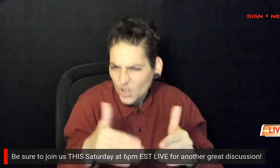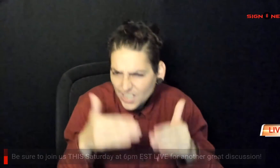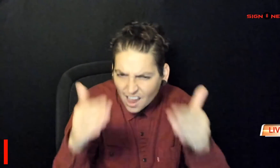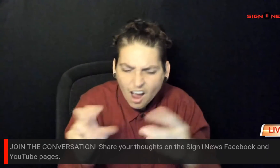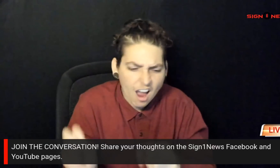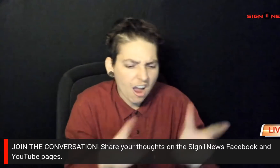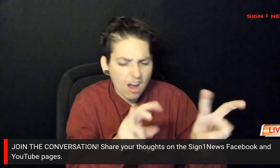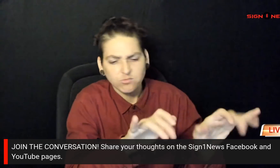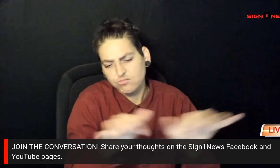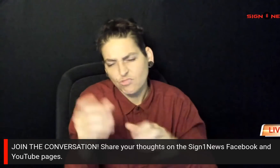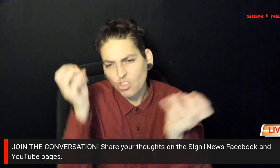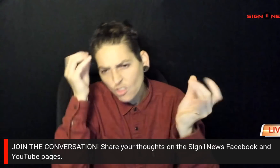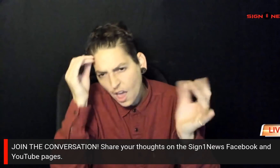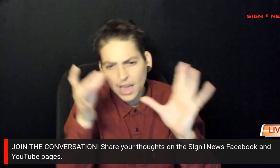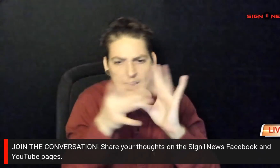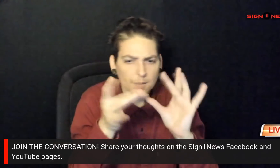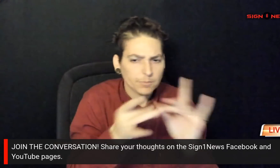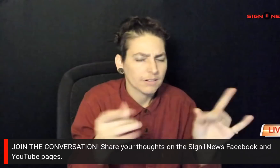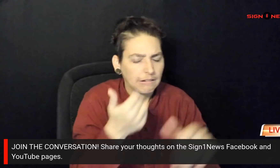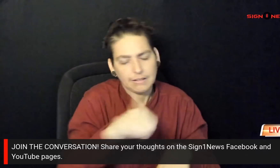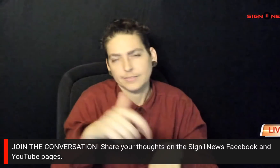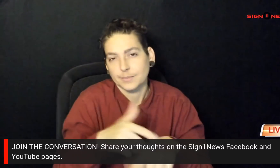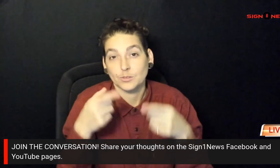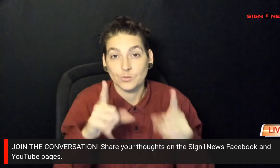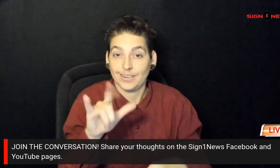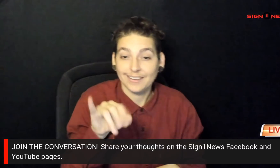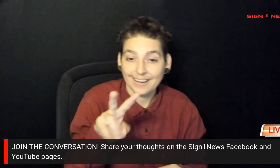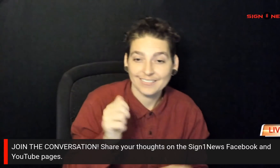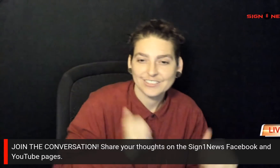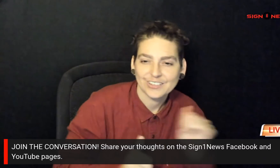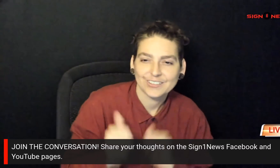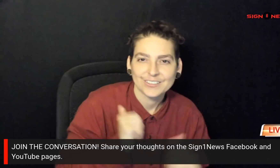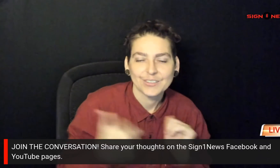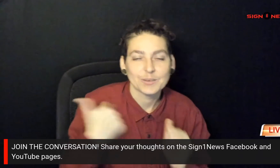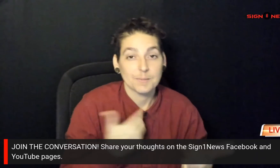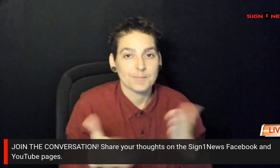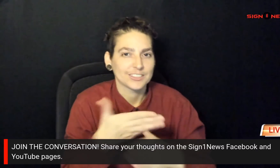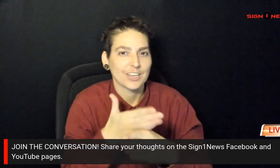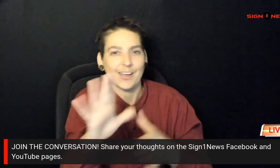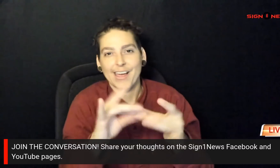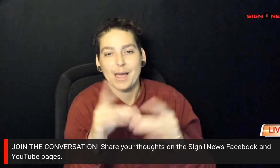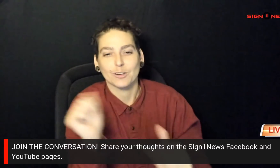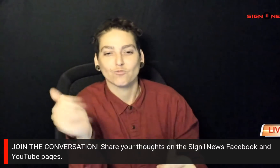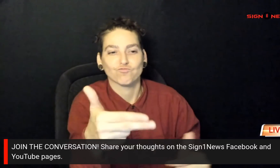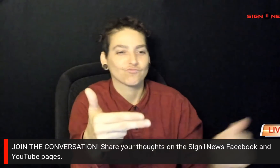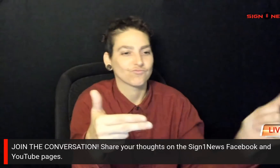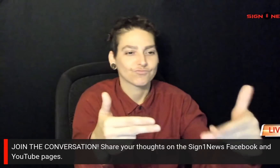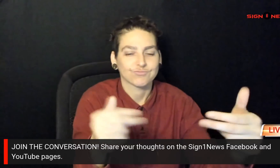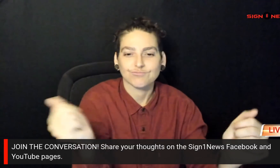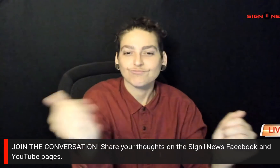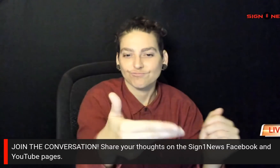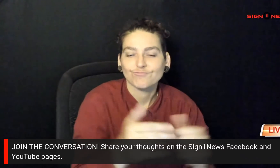and comments at any time during any of the live shows we might even share your comment